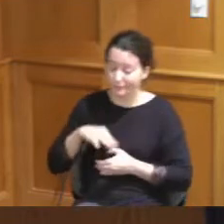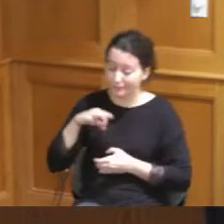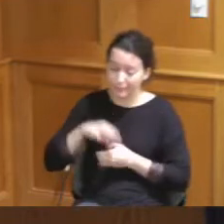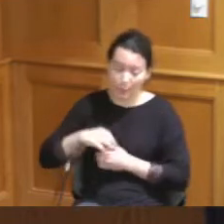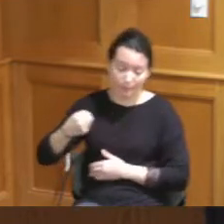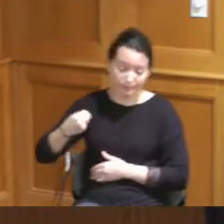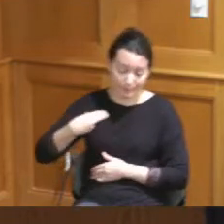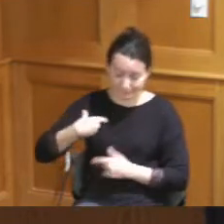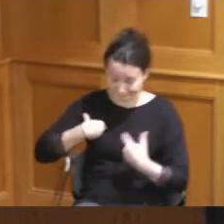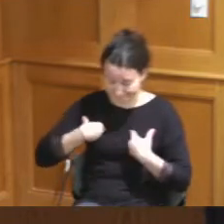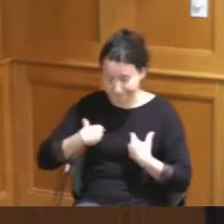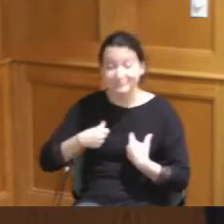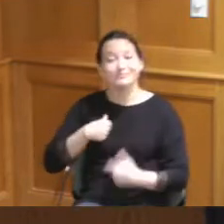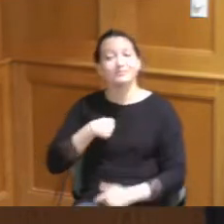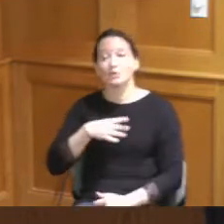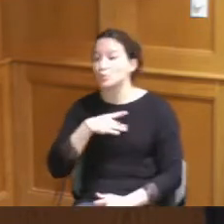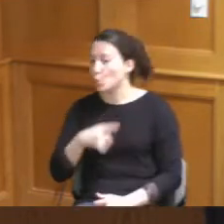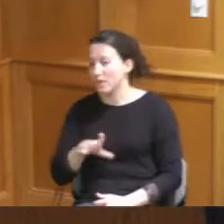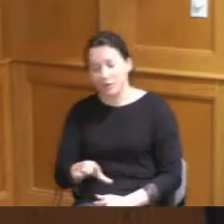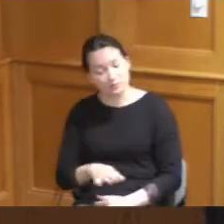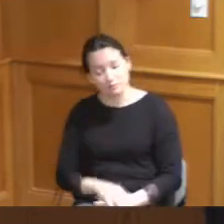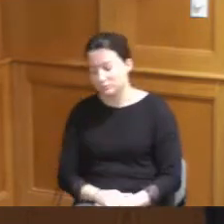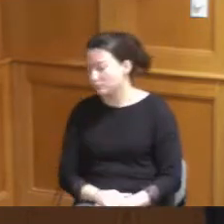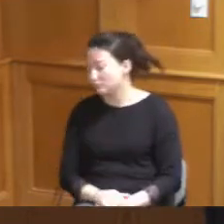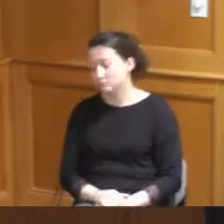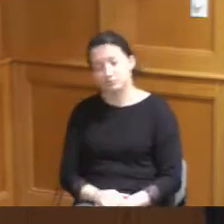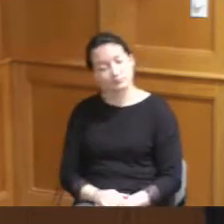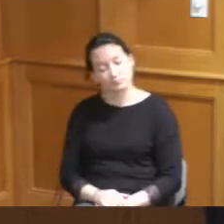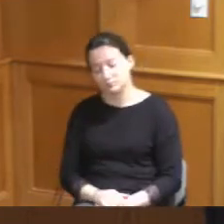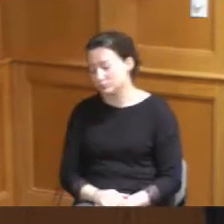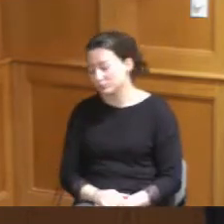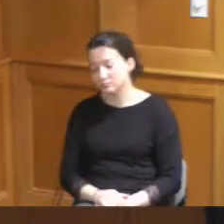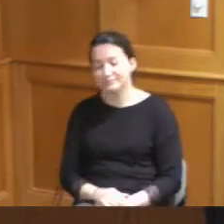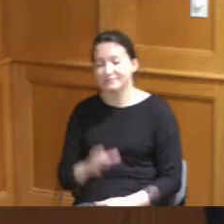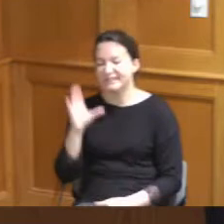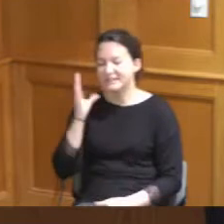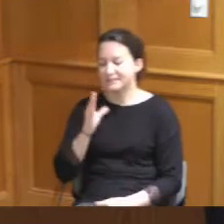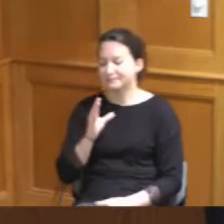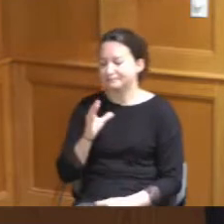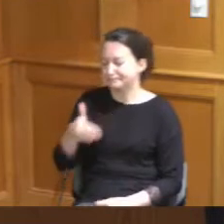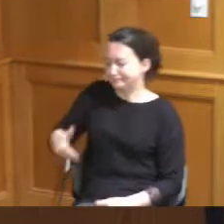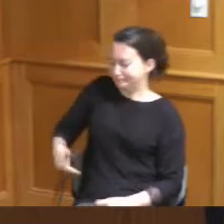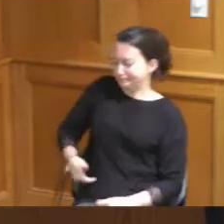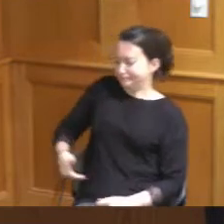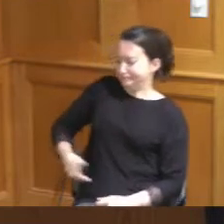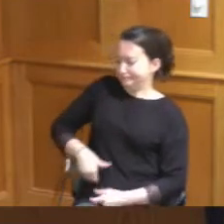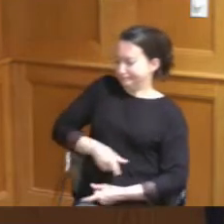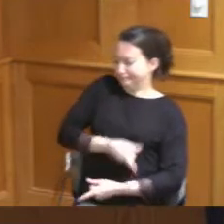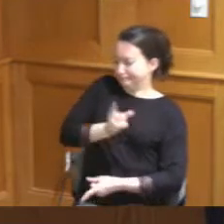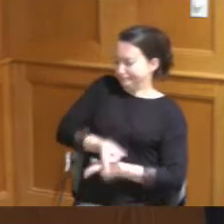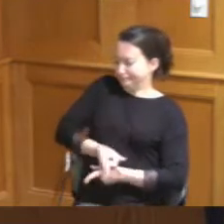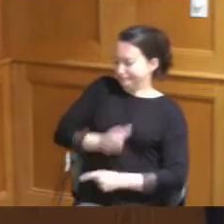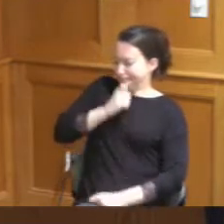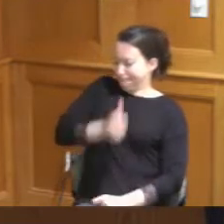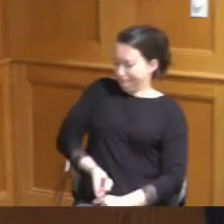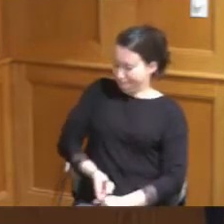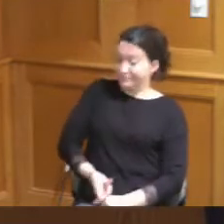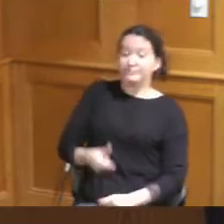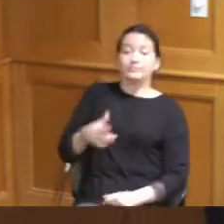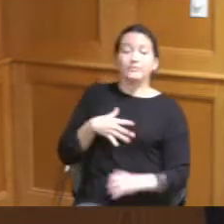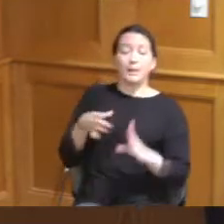not in favor of it and I don't think it smells right at this time so those are my comments for